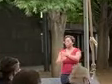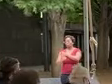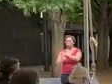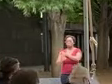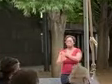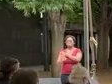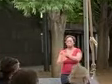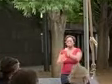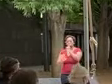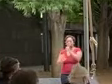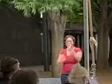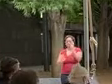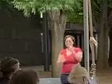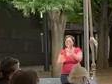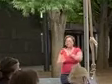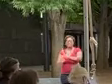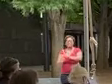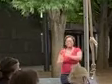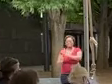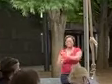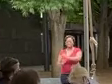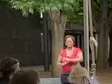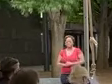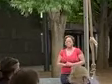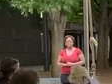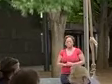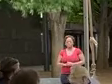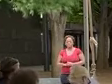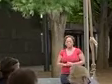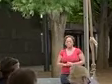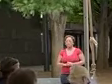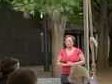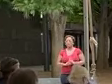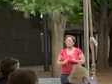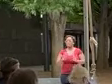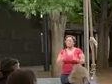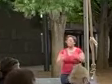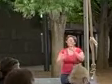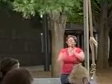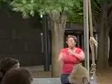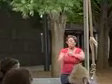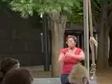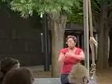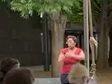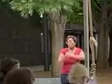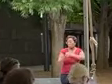advocates campaigned for representation.